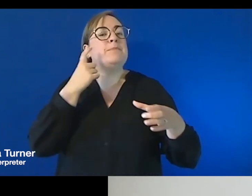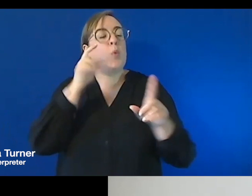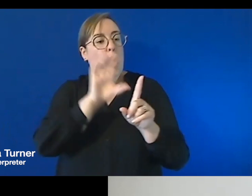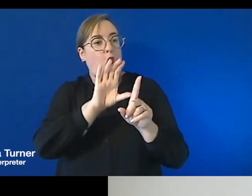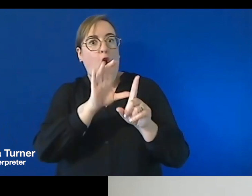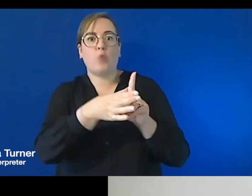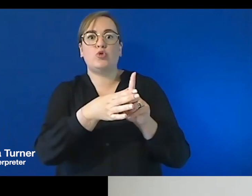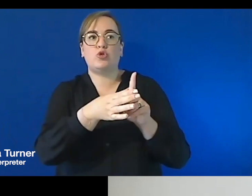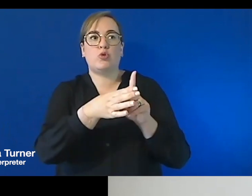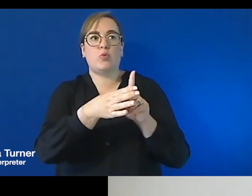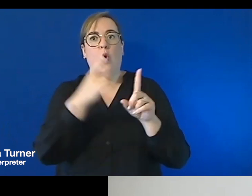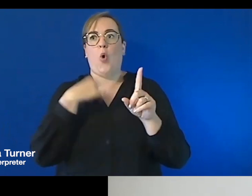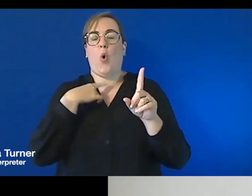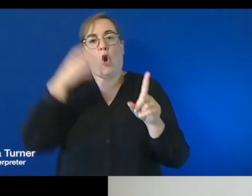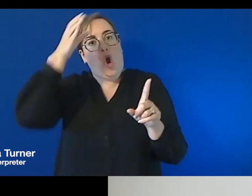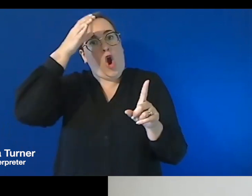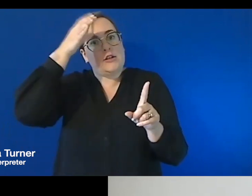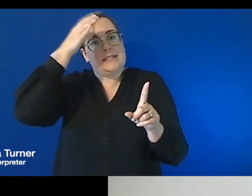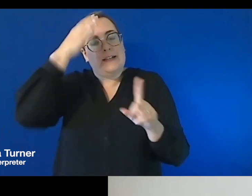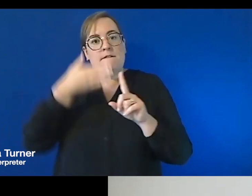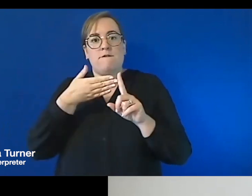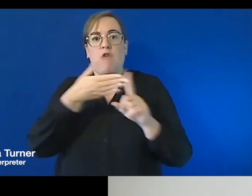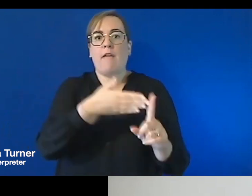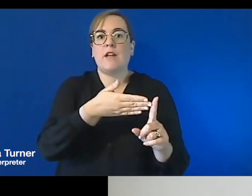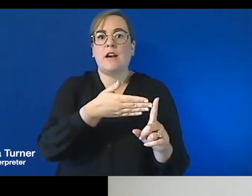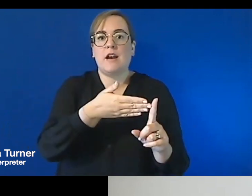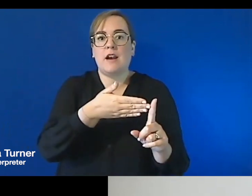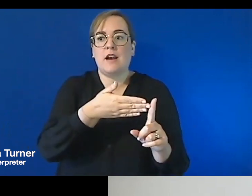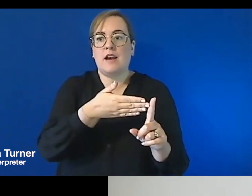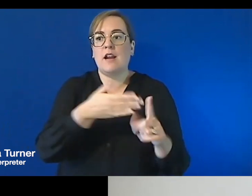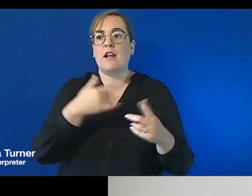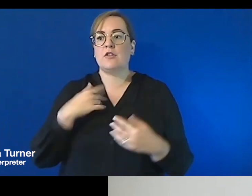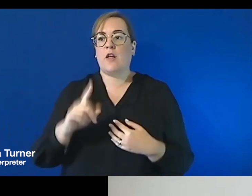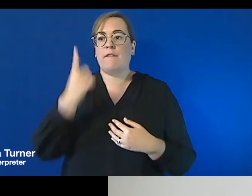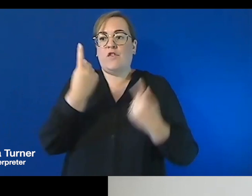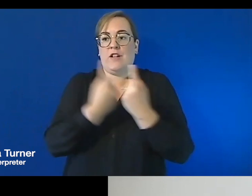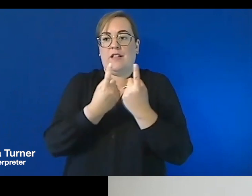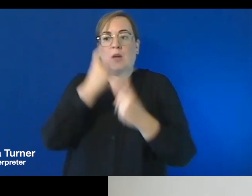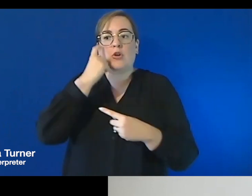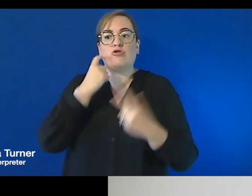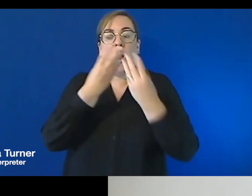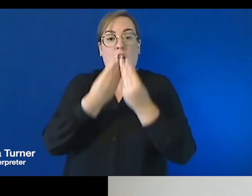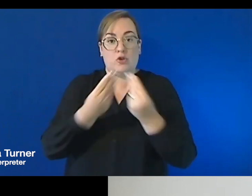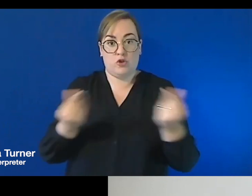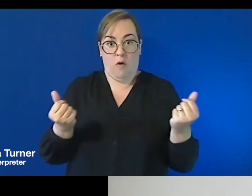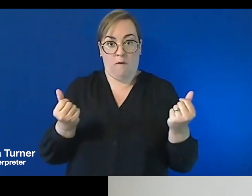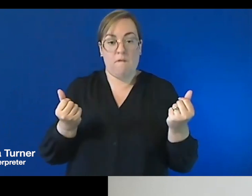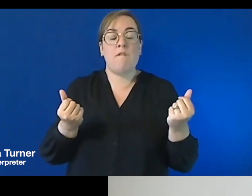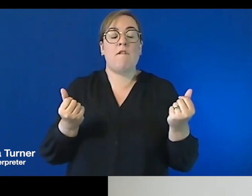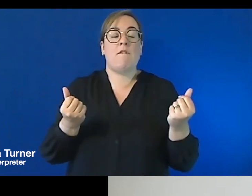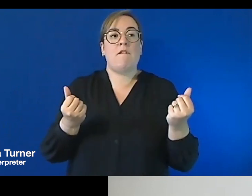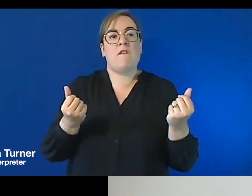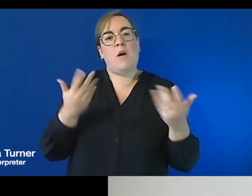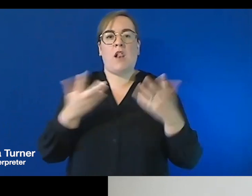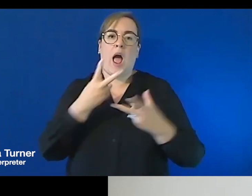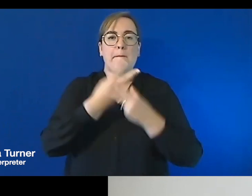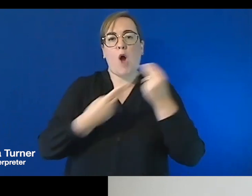relevance, so which why it's the first thing we tried to solve, both in terms of so-called